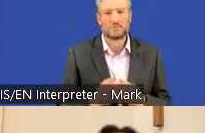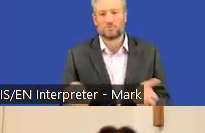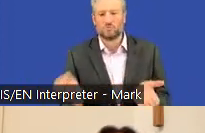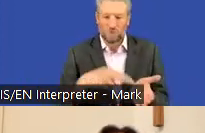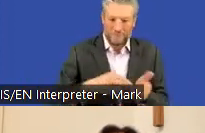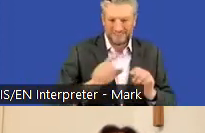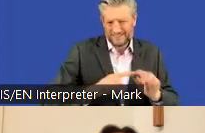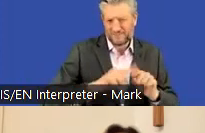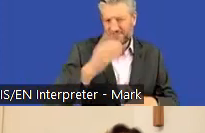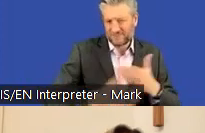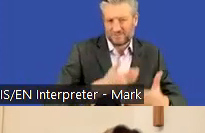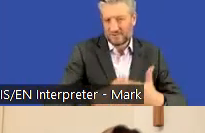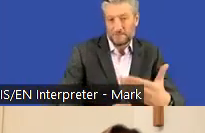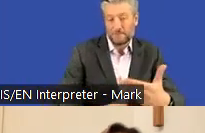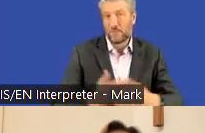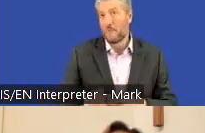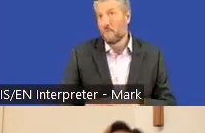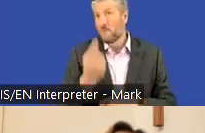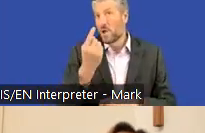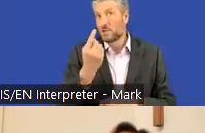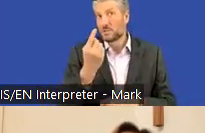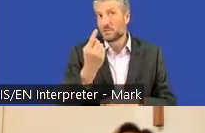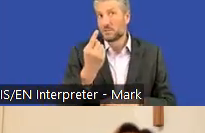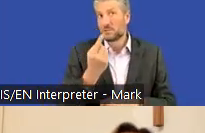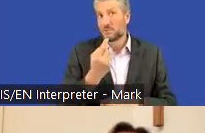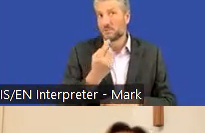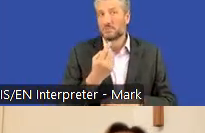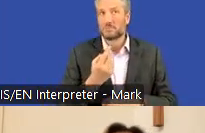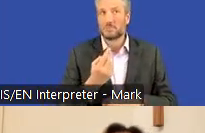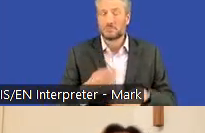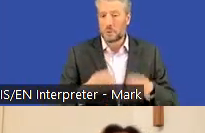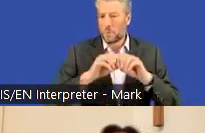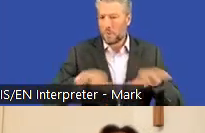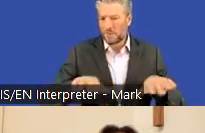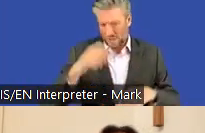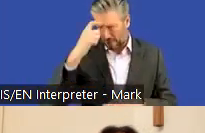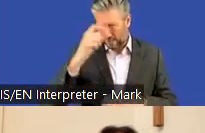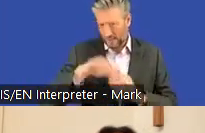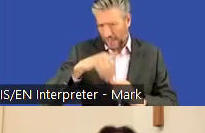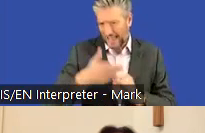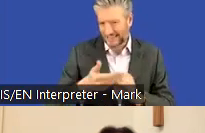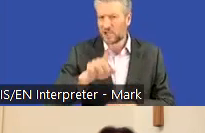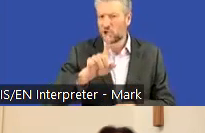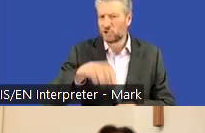The first webinar, I'm sorry, I don't have a date yet, but, hopefully, it will be in January.